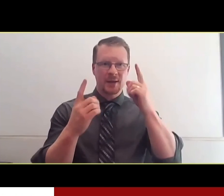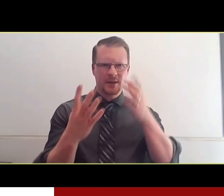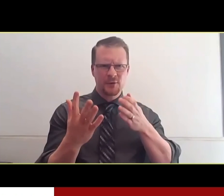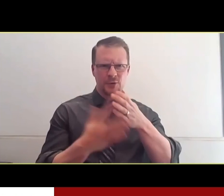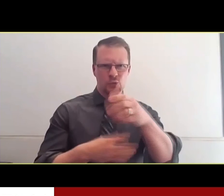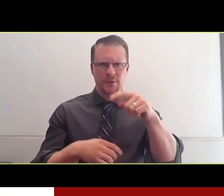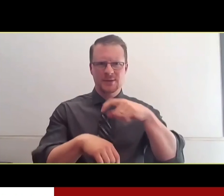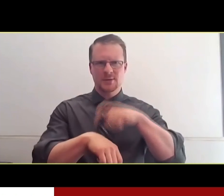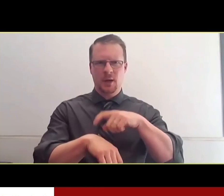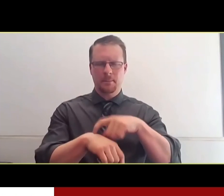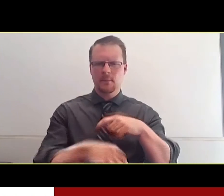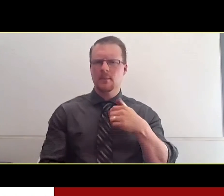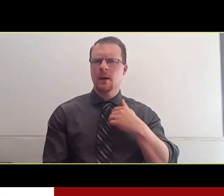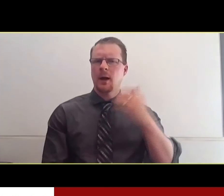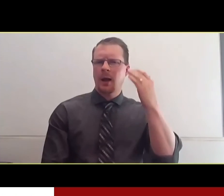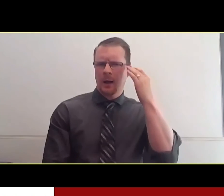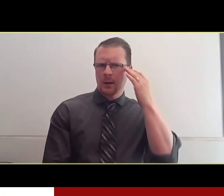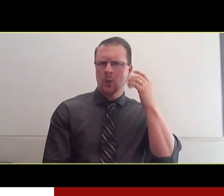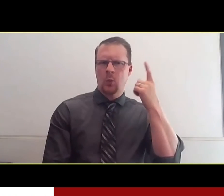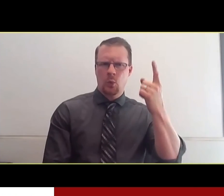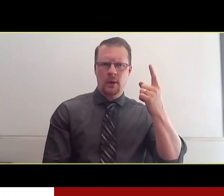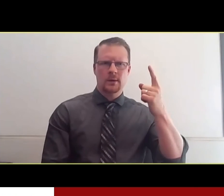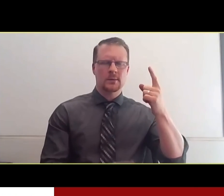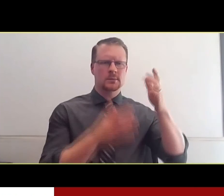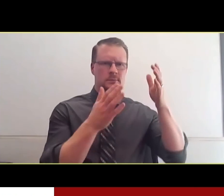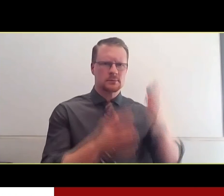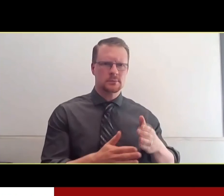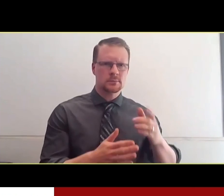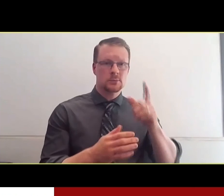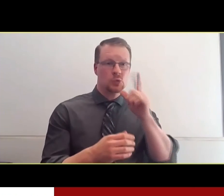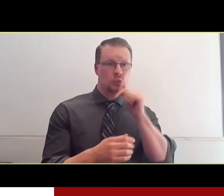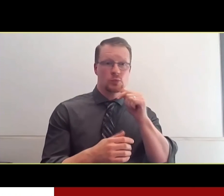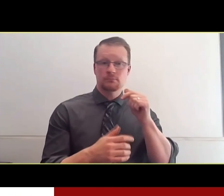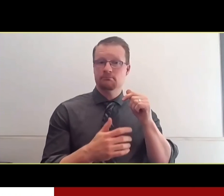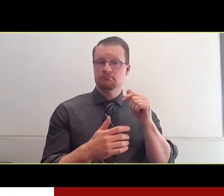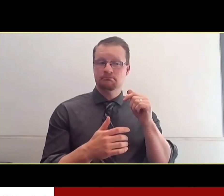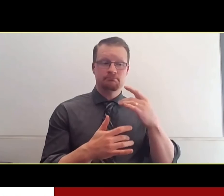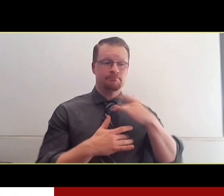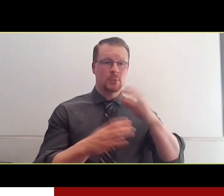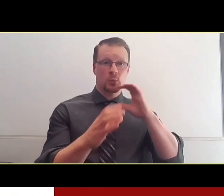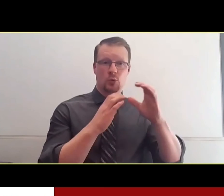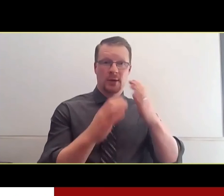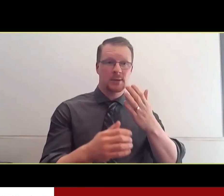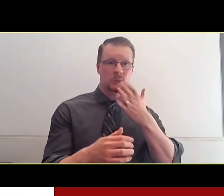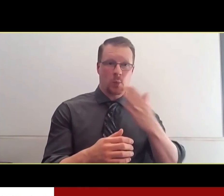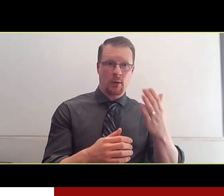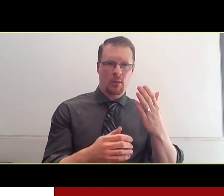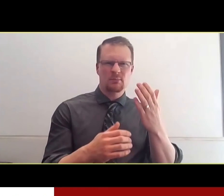are coming up with different ways to communicate effectively during this time. I do know one practitioner